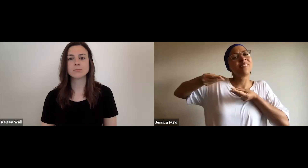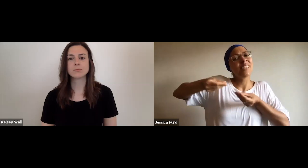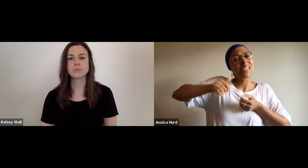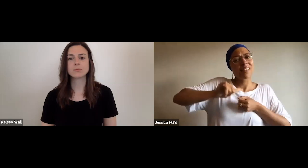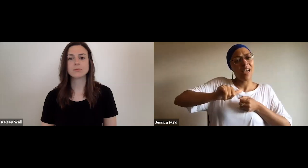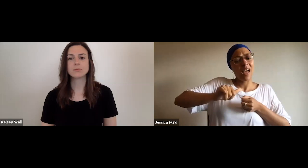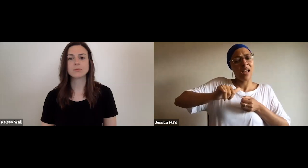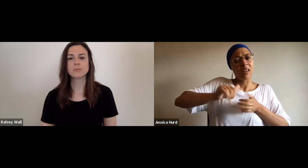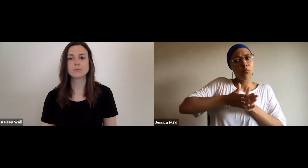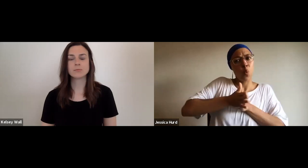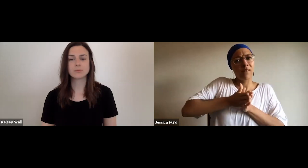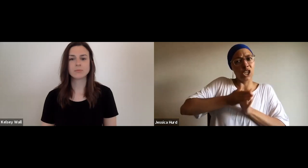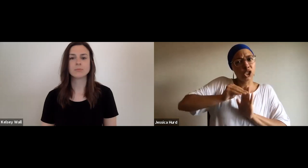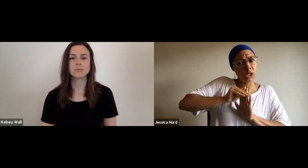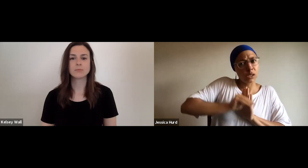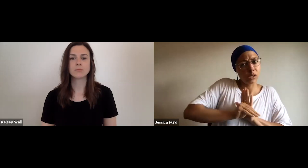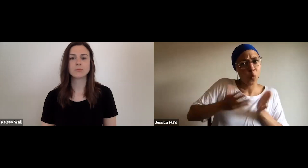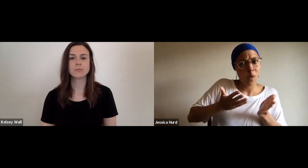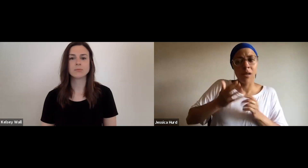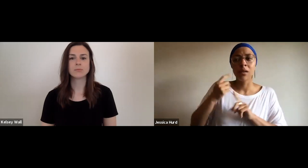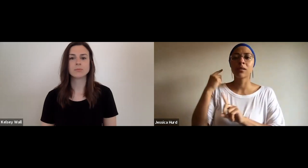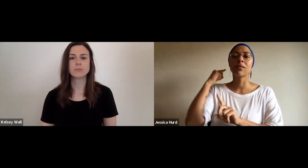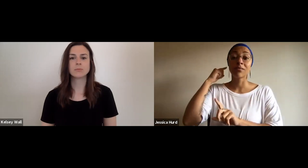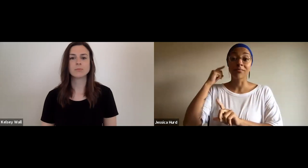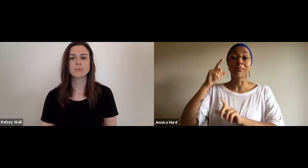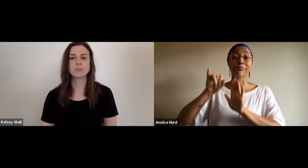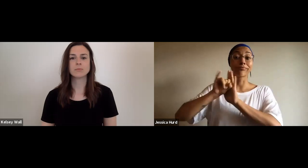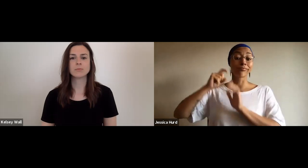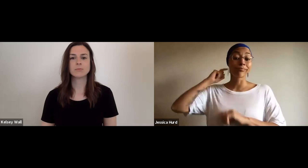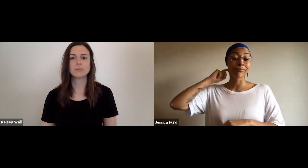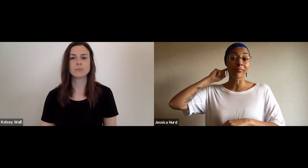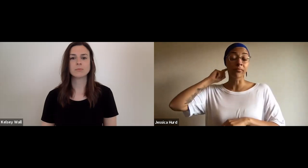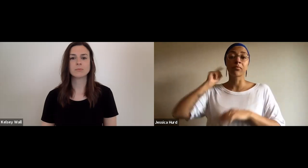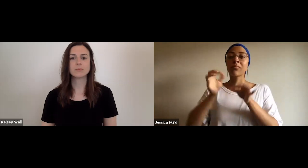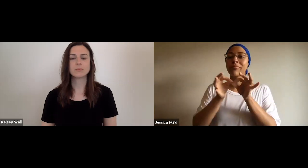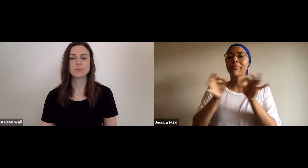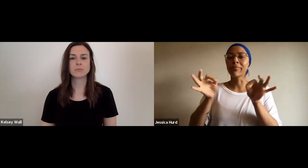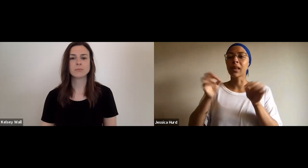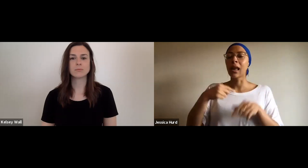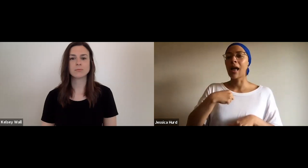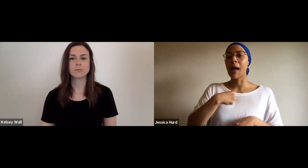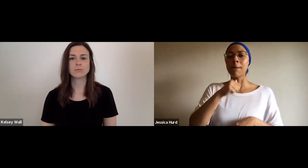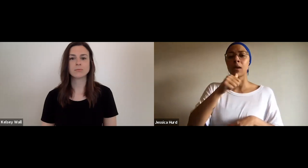that's negative, that's feeding me, and it's defeating my motivation and bringing me down even more,